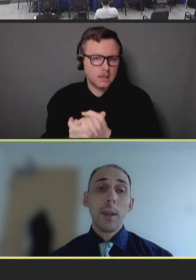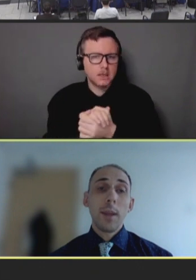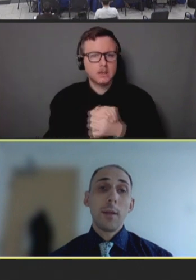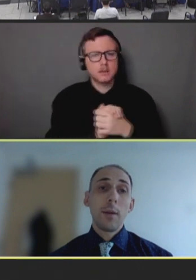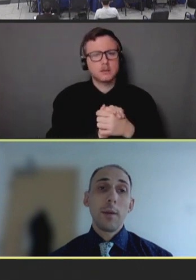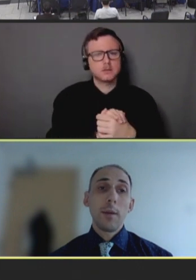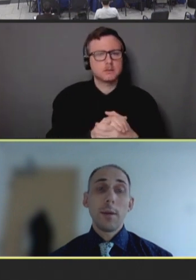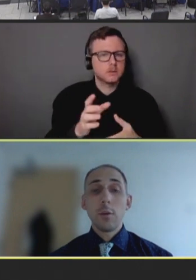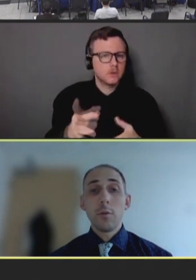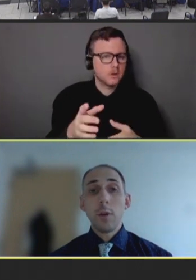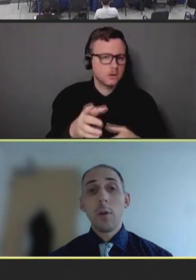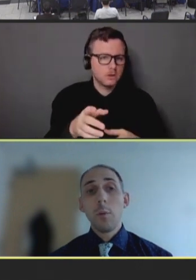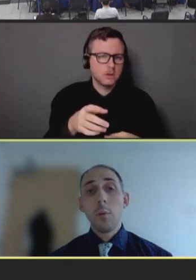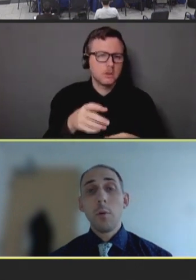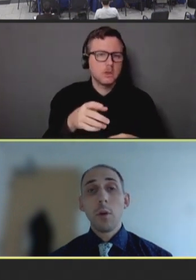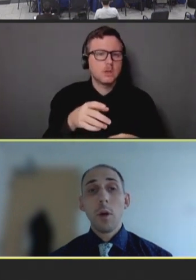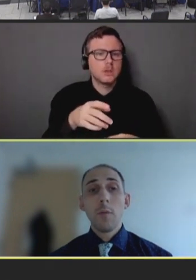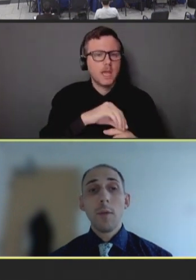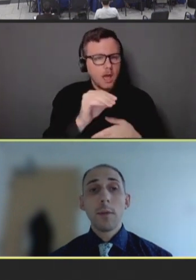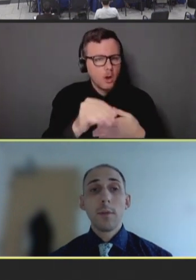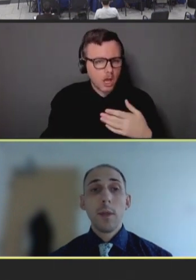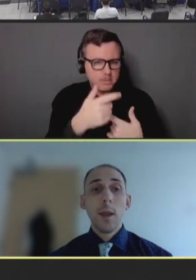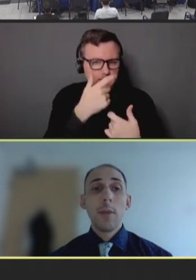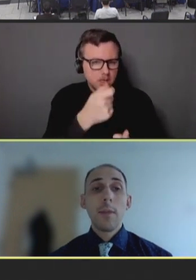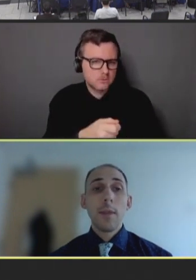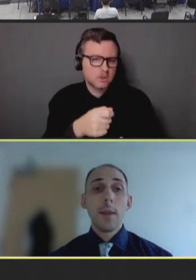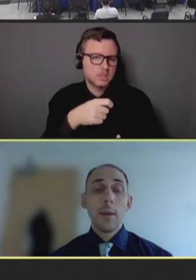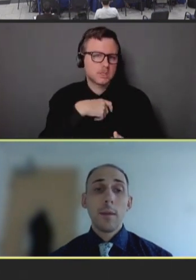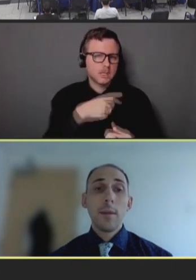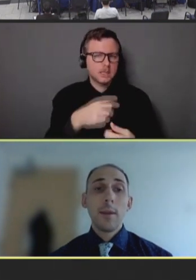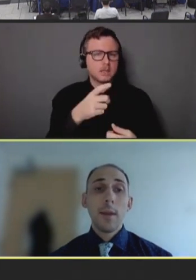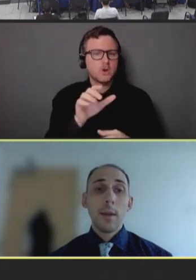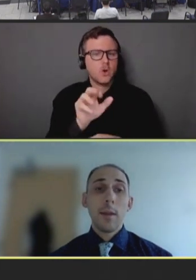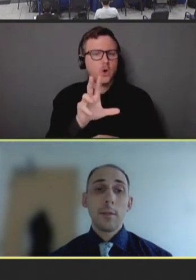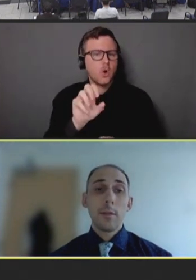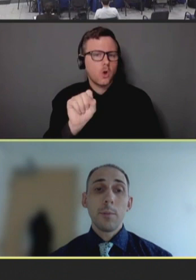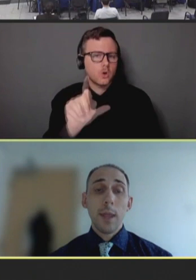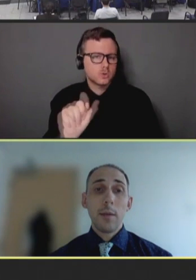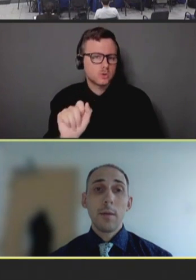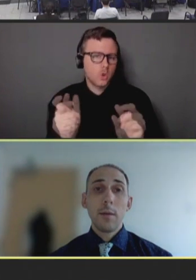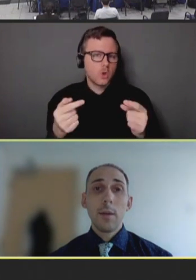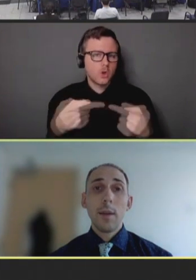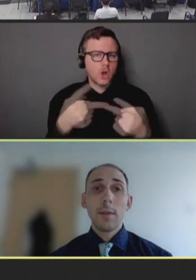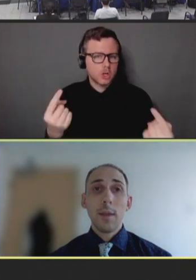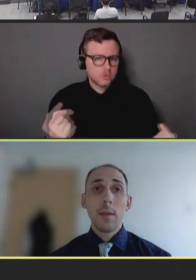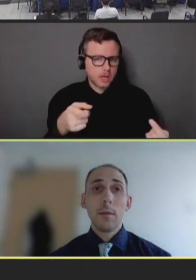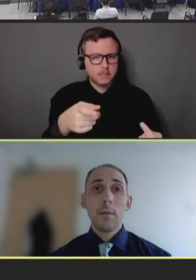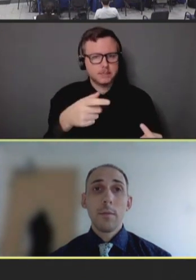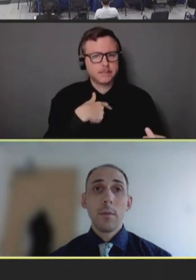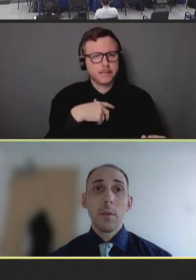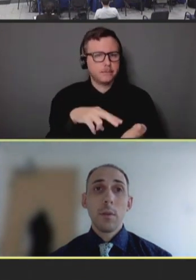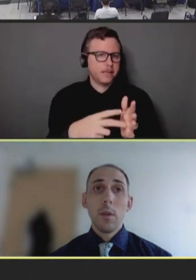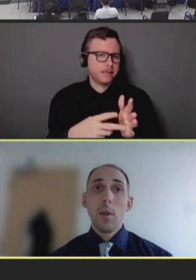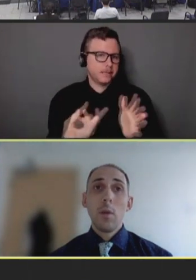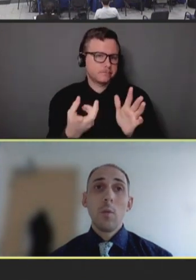meaning intention to treat or per protocol effects, and then the data analysis plan. And next slide.